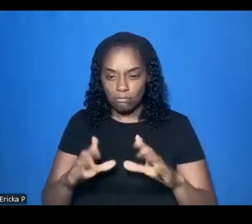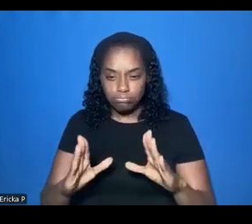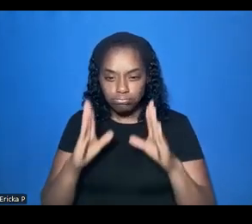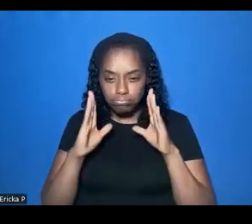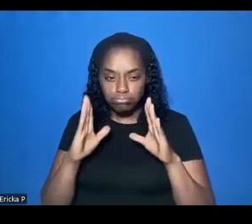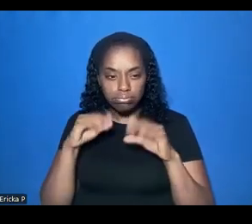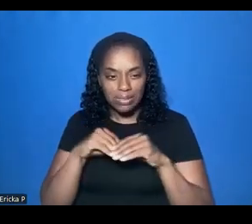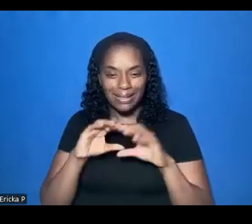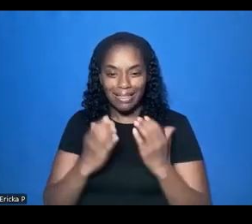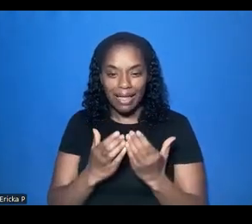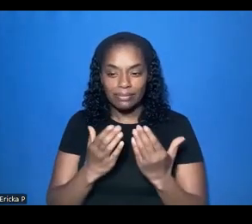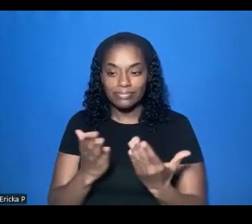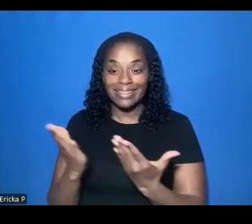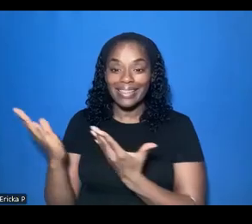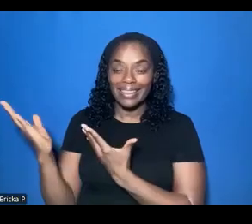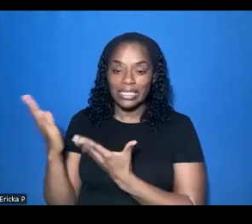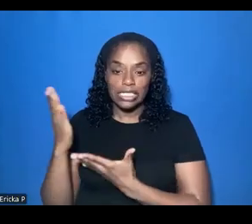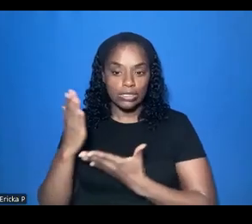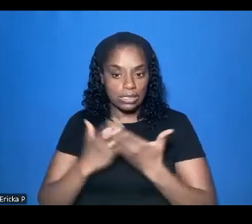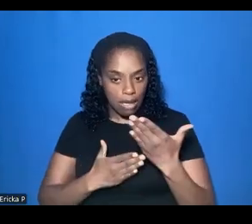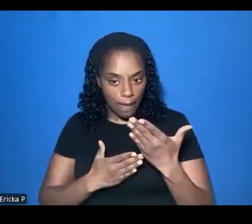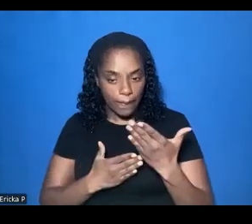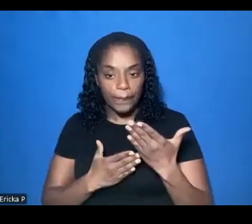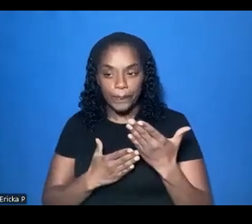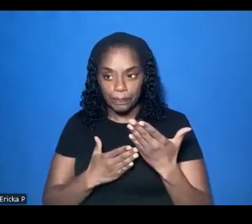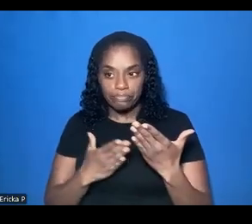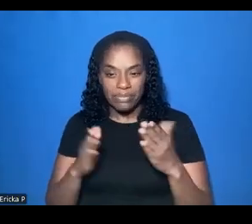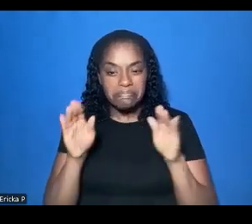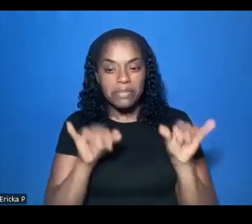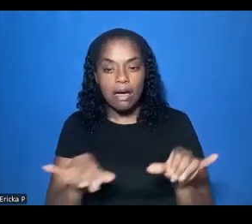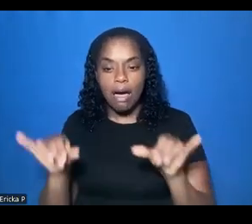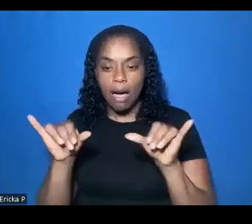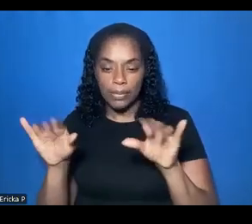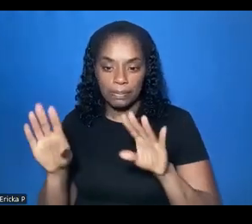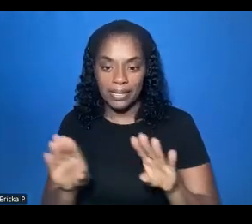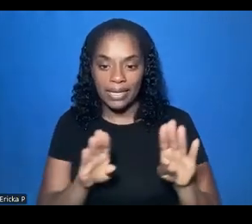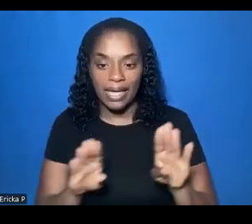So these are some, common behaviors that students